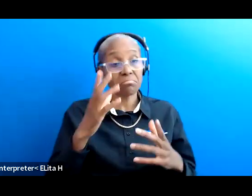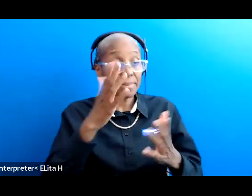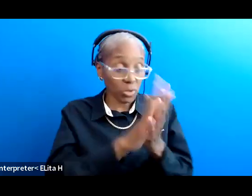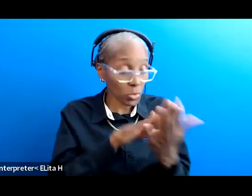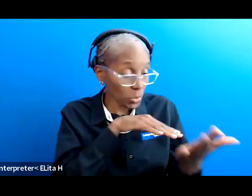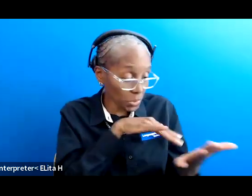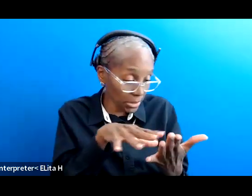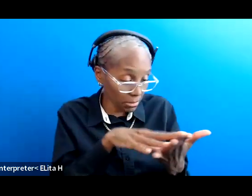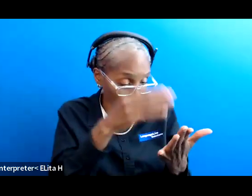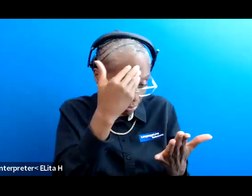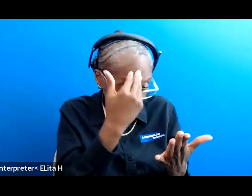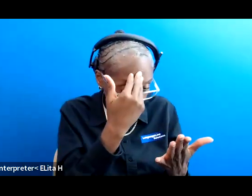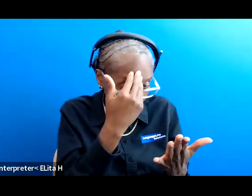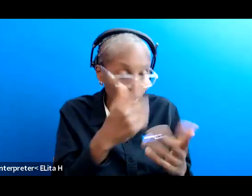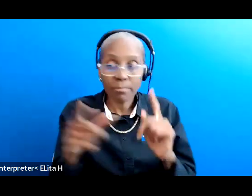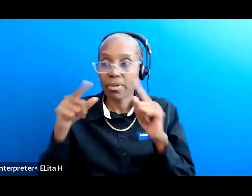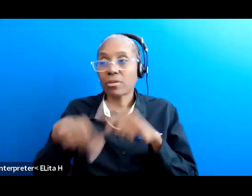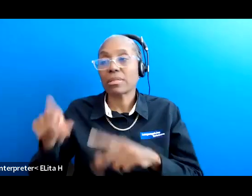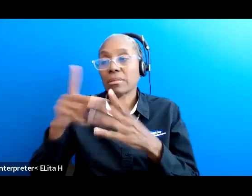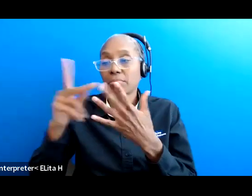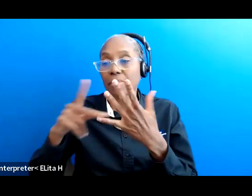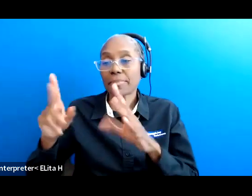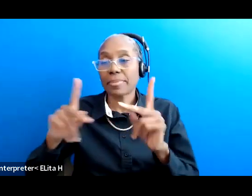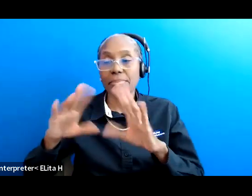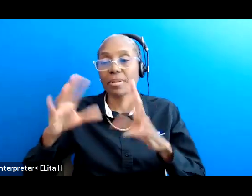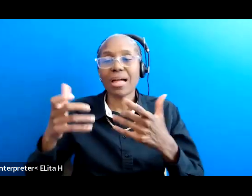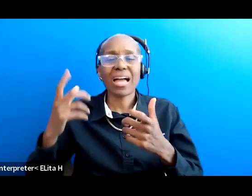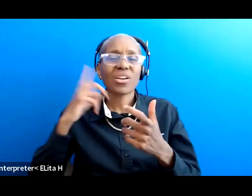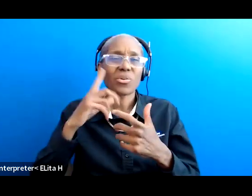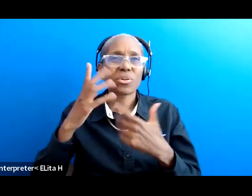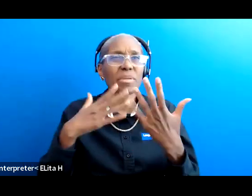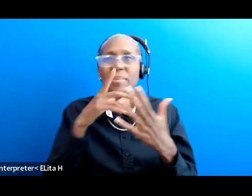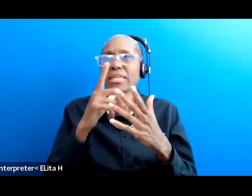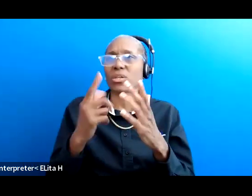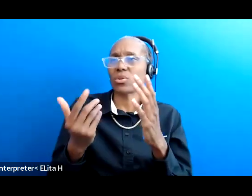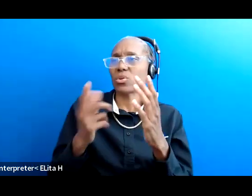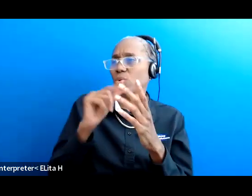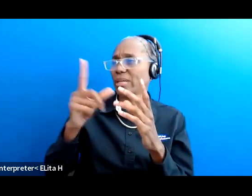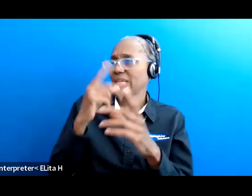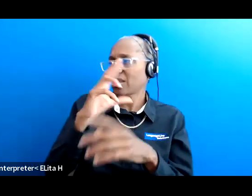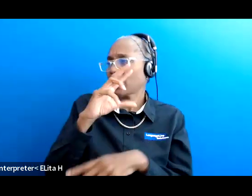If they don't deal with this population, it's something I heard maybe 20 years ago when I was in school, it's kind of hard to recall.